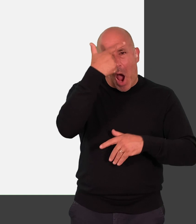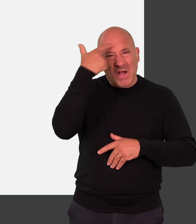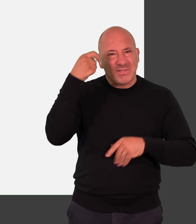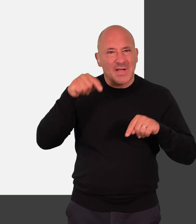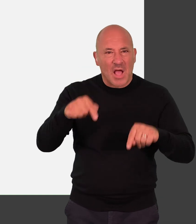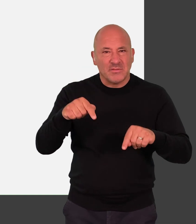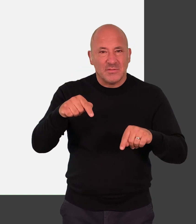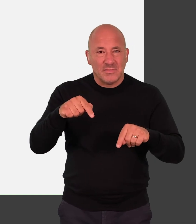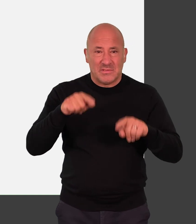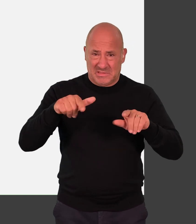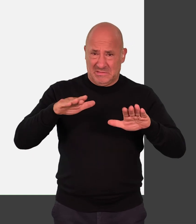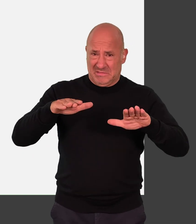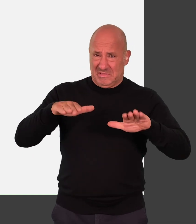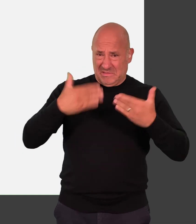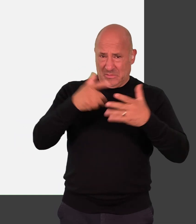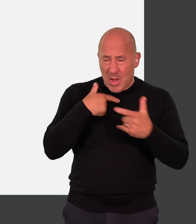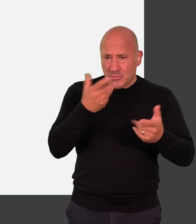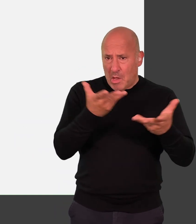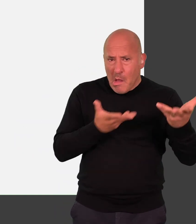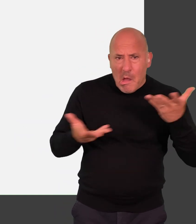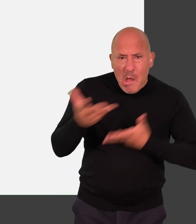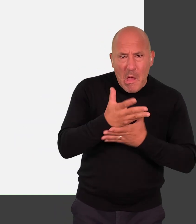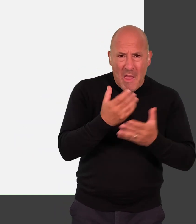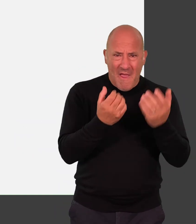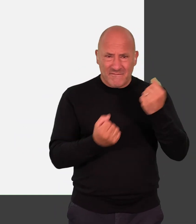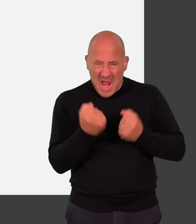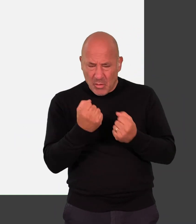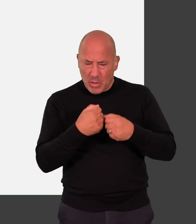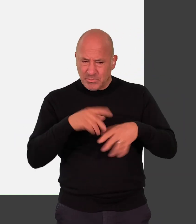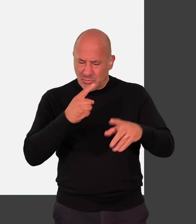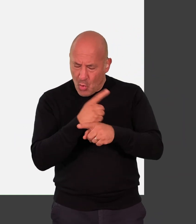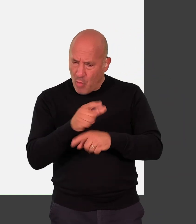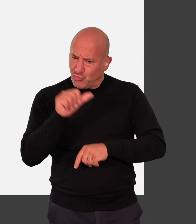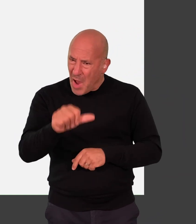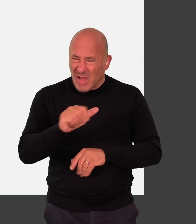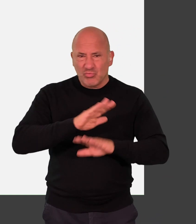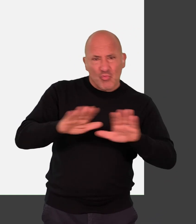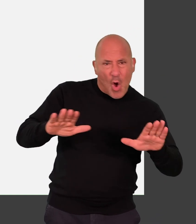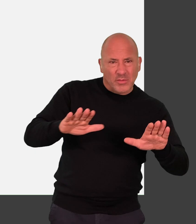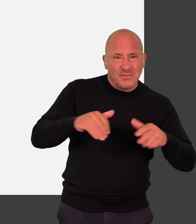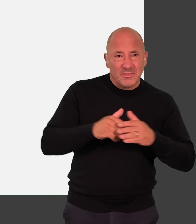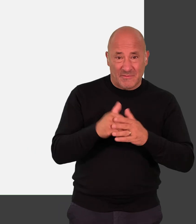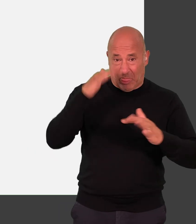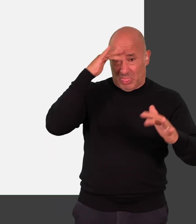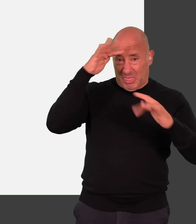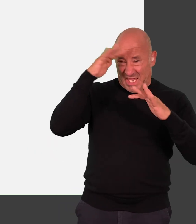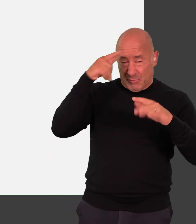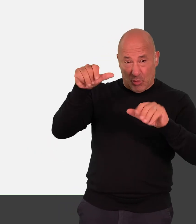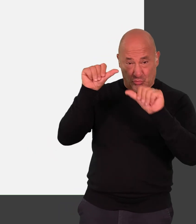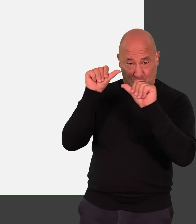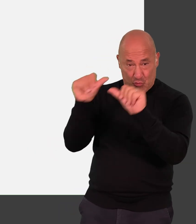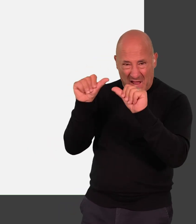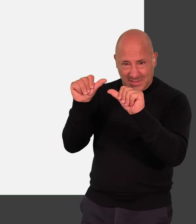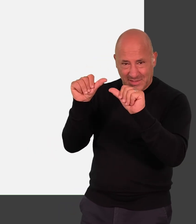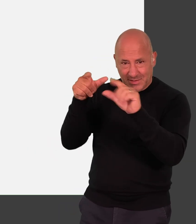Its presentation invites discussion to evaluate whether what’s said is valid. If the theory is found to be accurate,